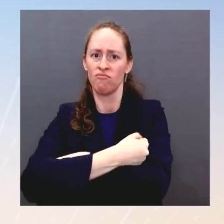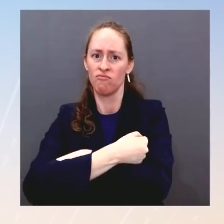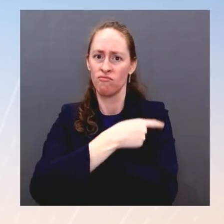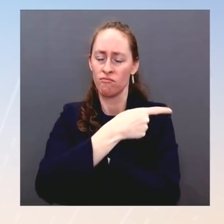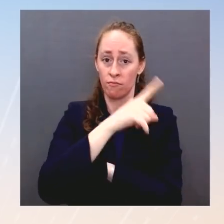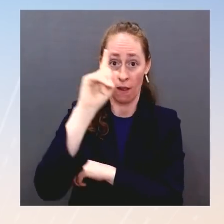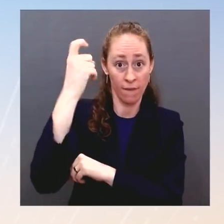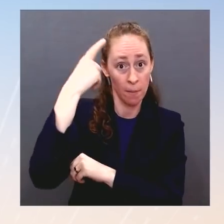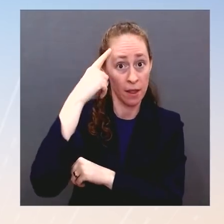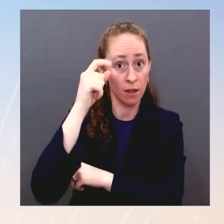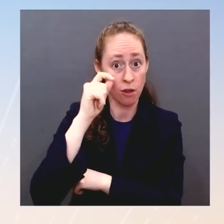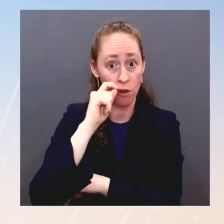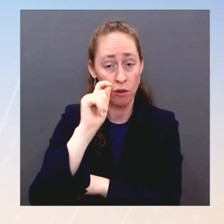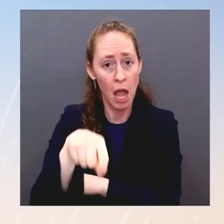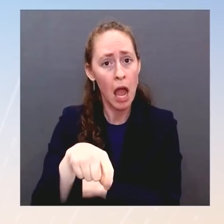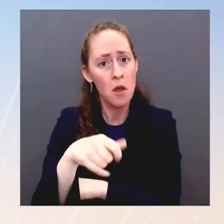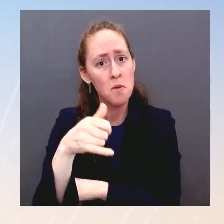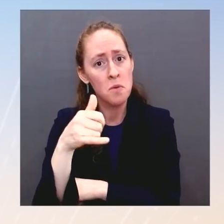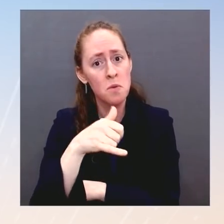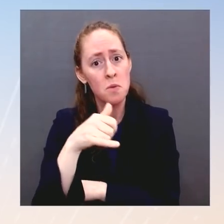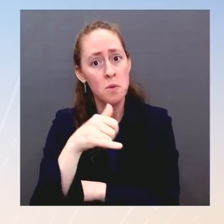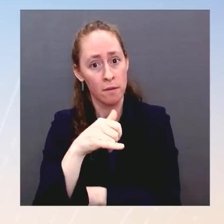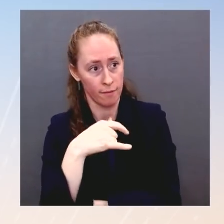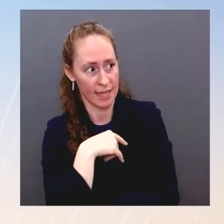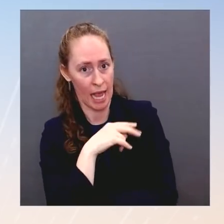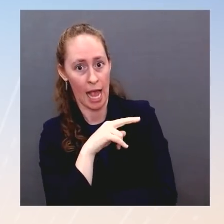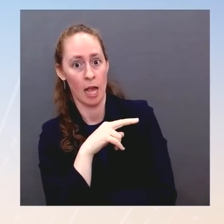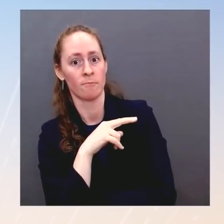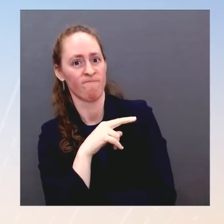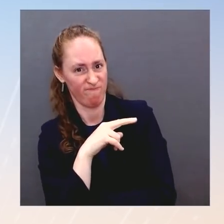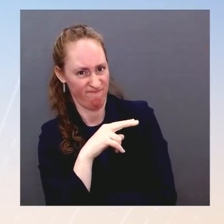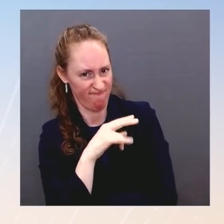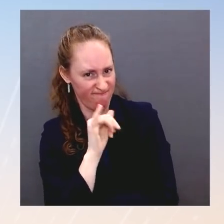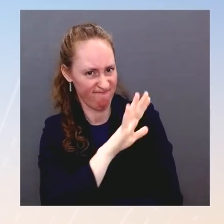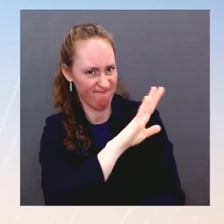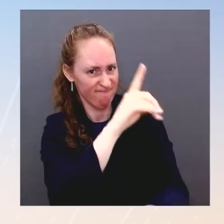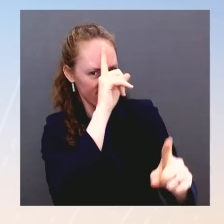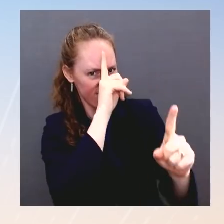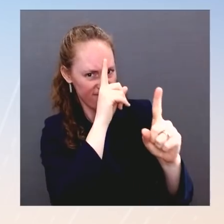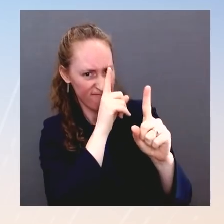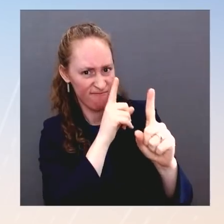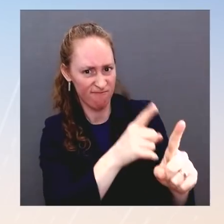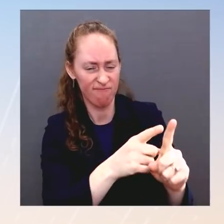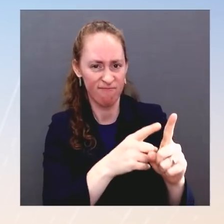and their continued progress in moving toward Kyiv and moving toward Ukrainian leadership